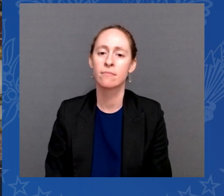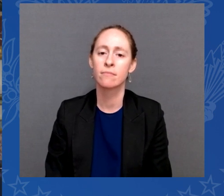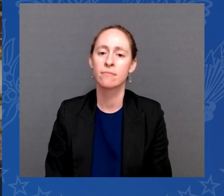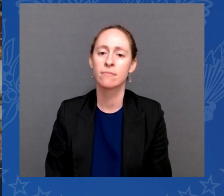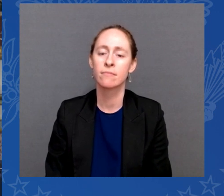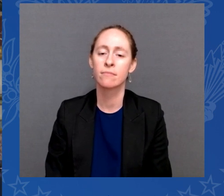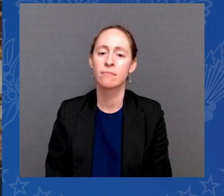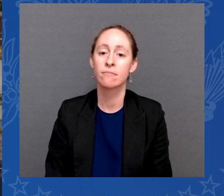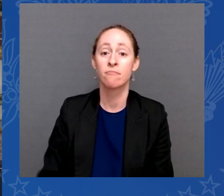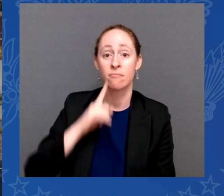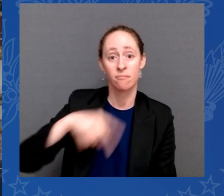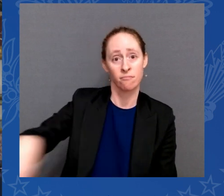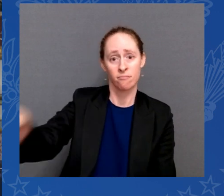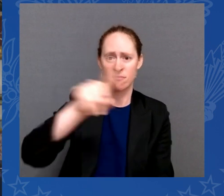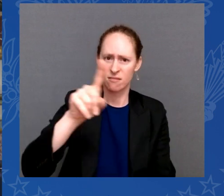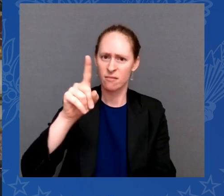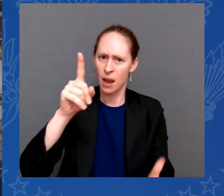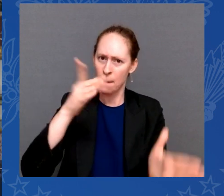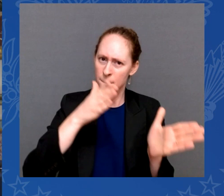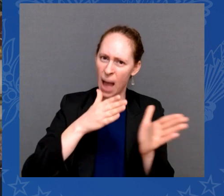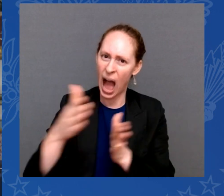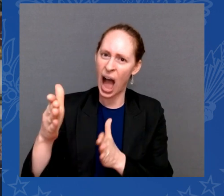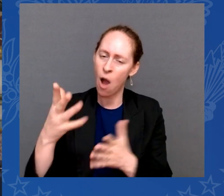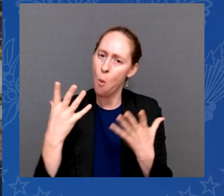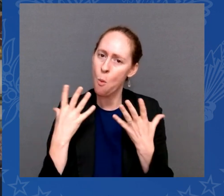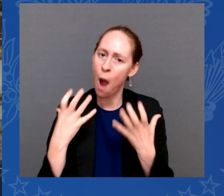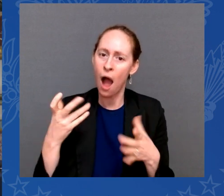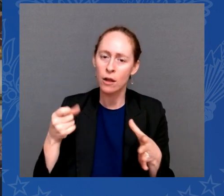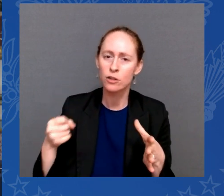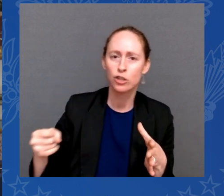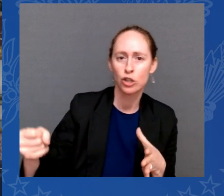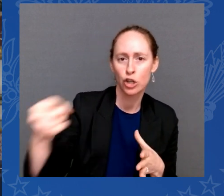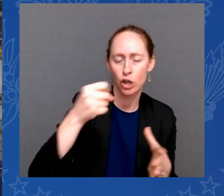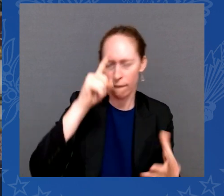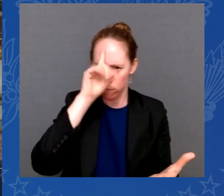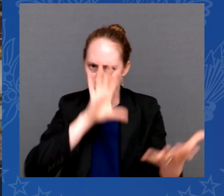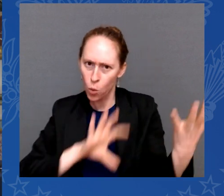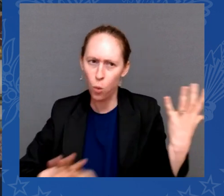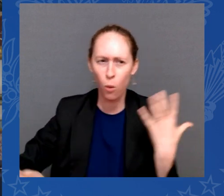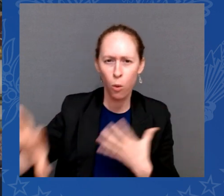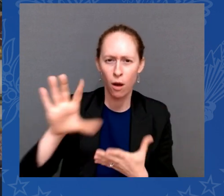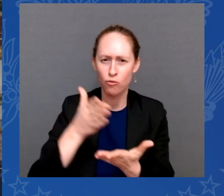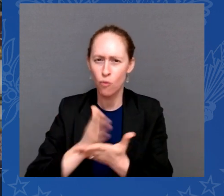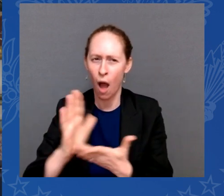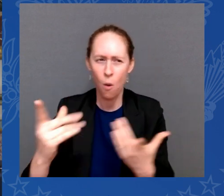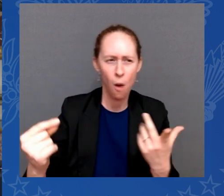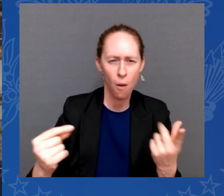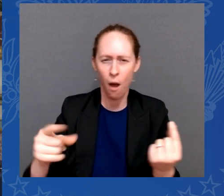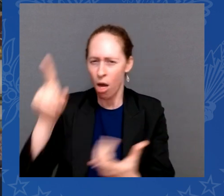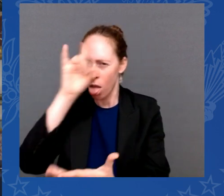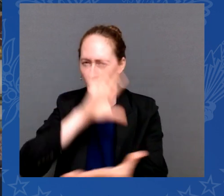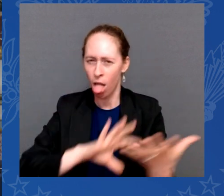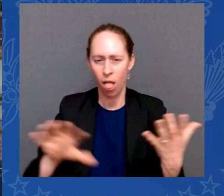But what, in fact, it has done without any question is made clear that the President's leadership,